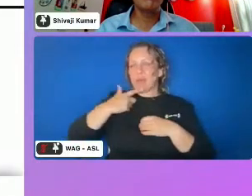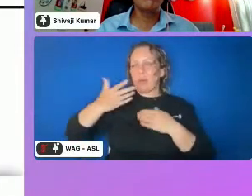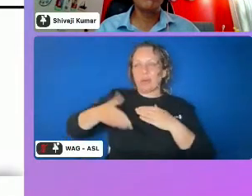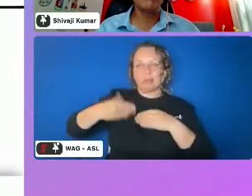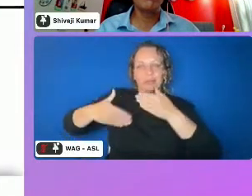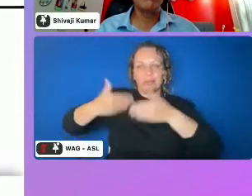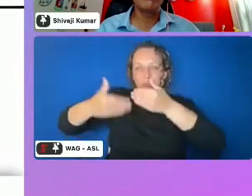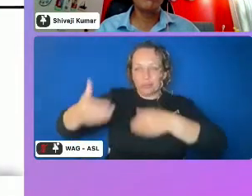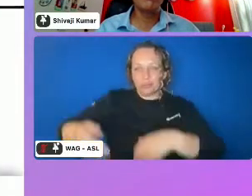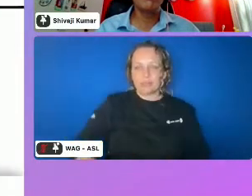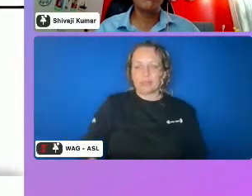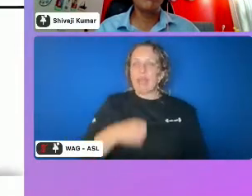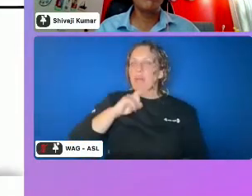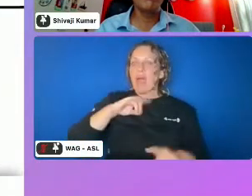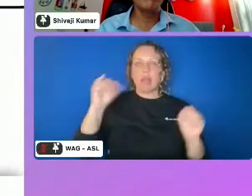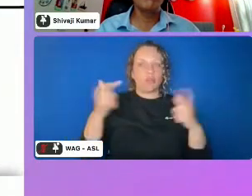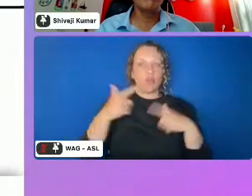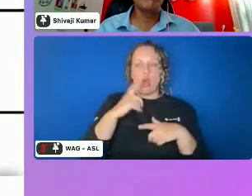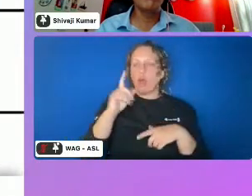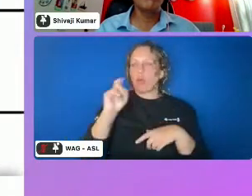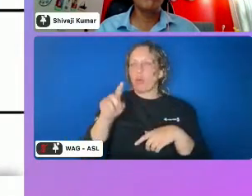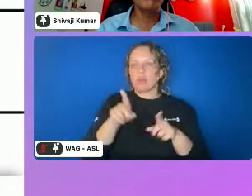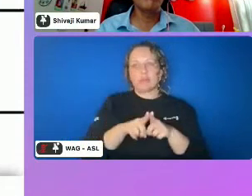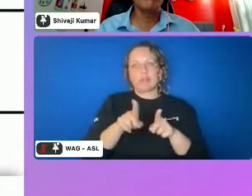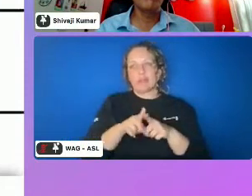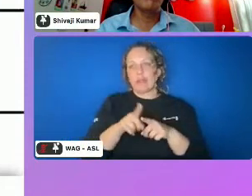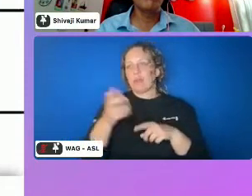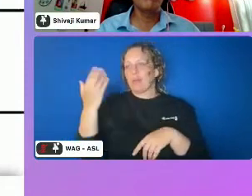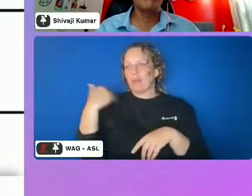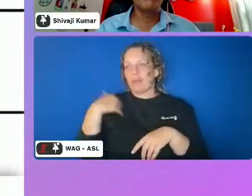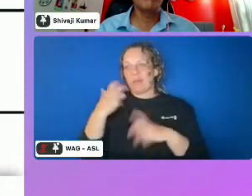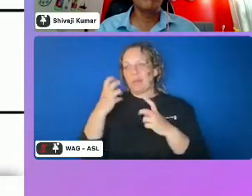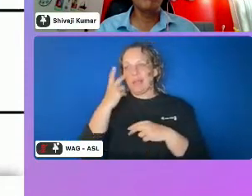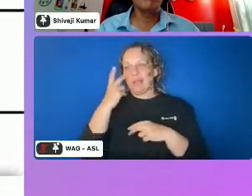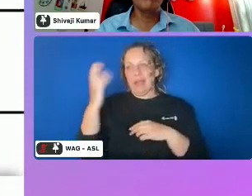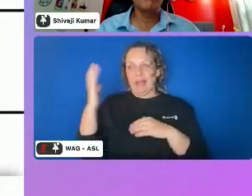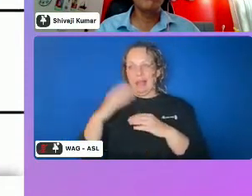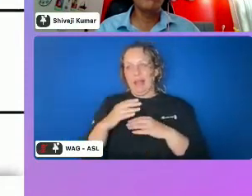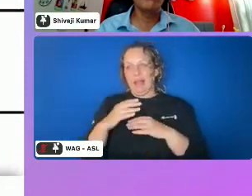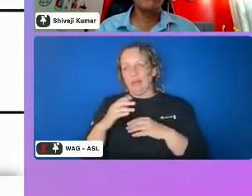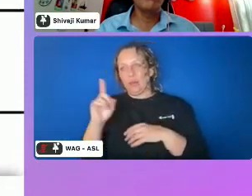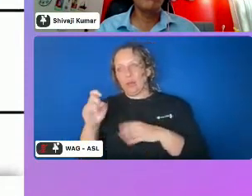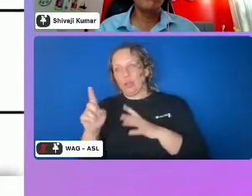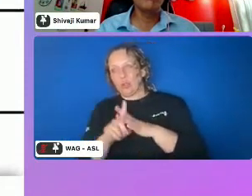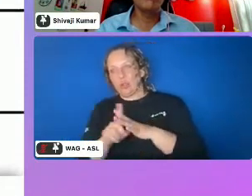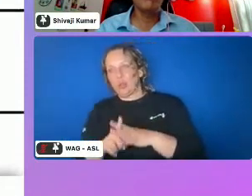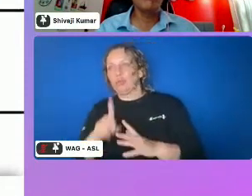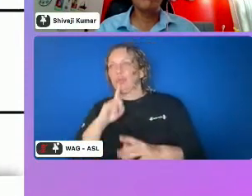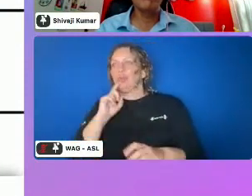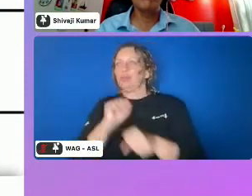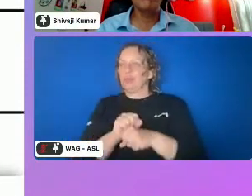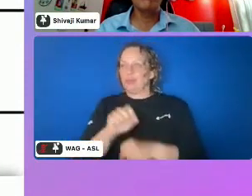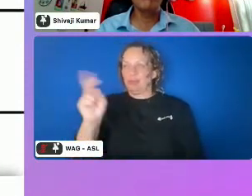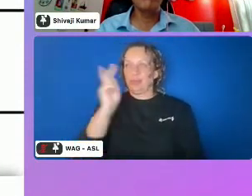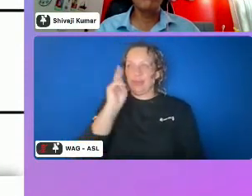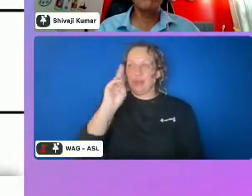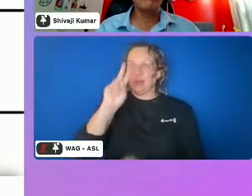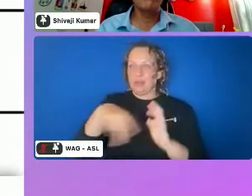But I'm gonna answer all the questions in the same way. We just might see less questions show up, which sure enough I selected which type of table it was